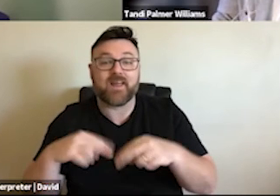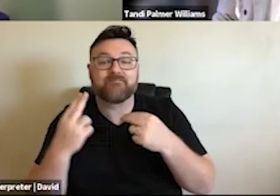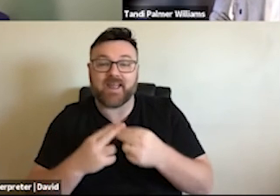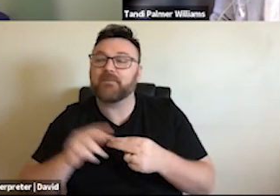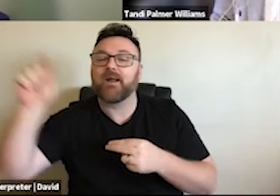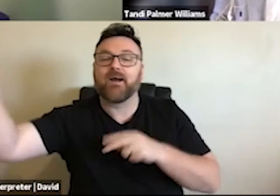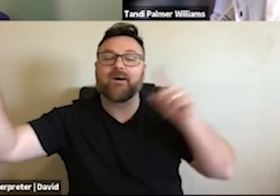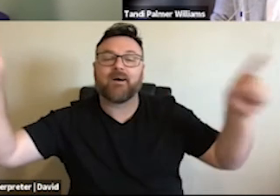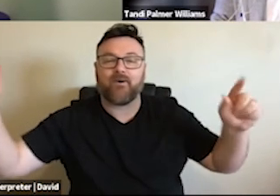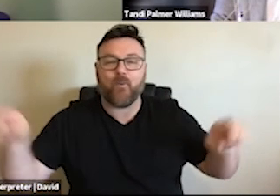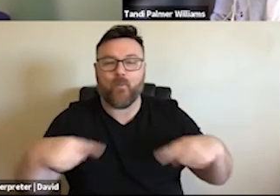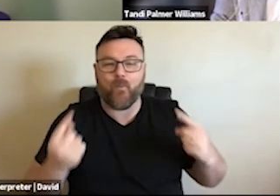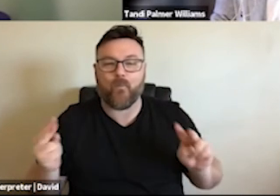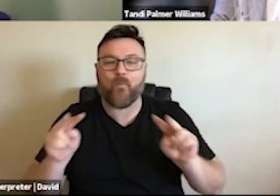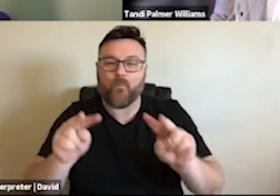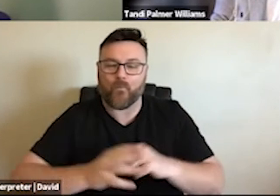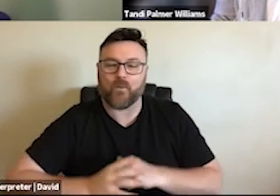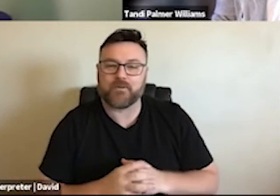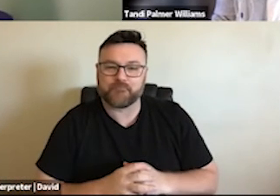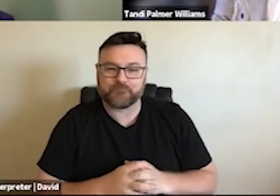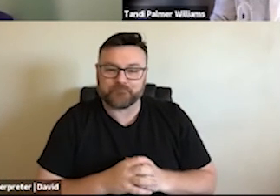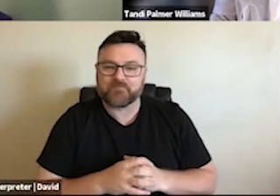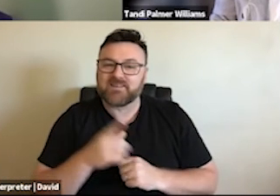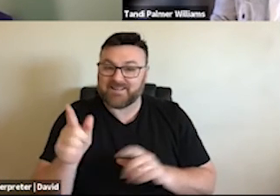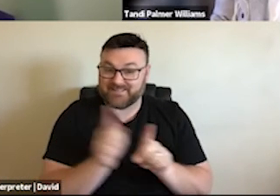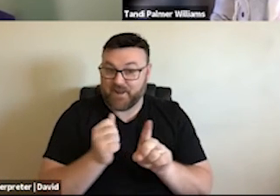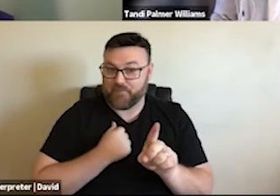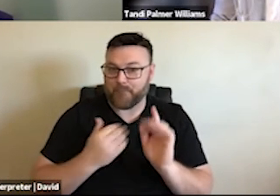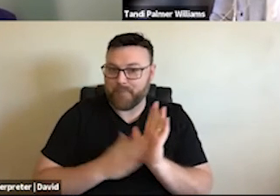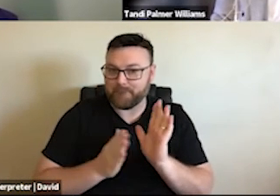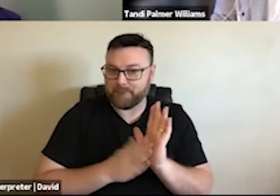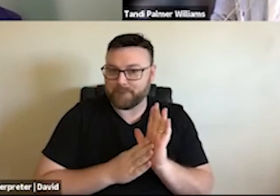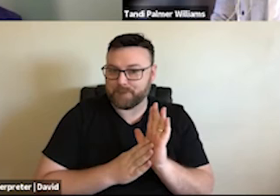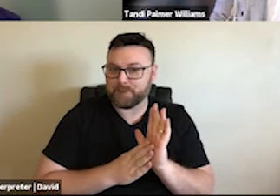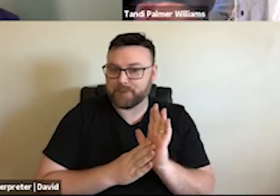That's an example of what my mom and I did on Sunday is made an agreement that we will